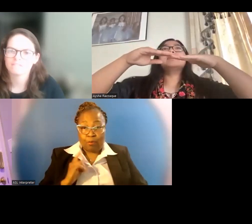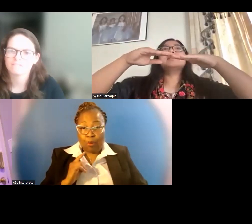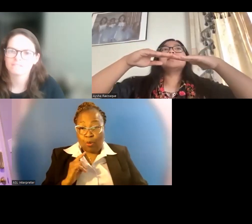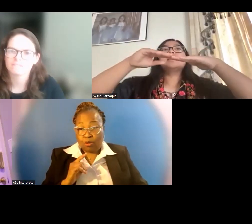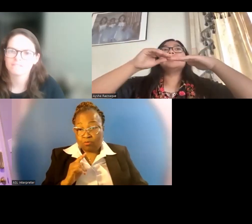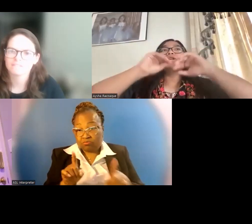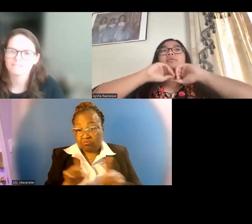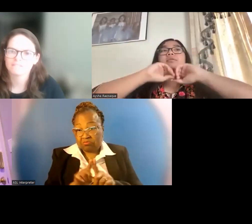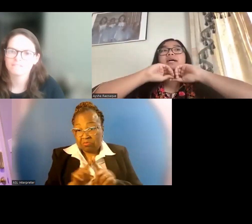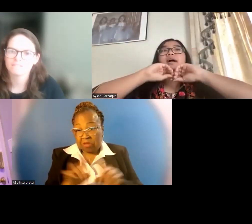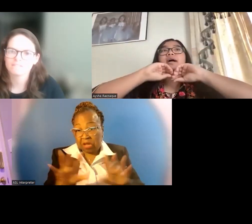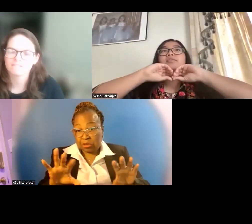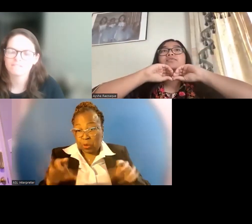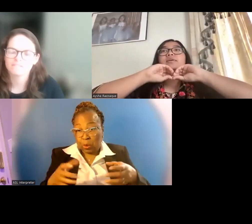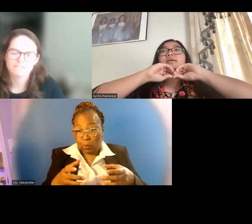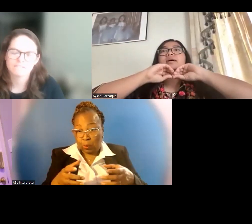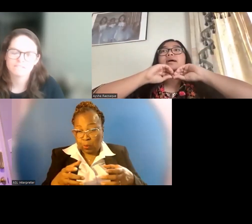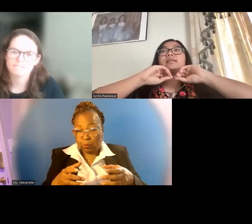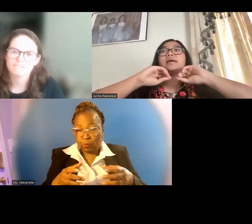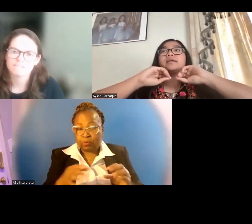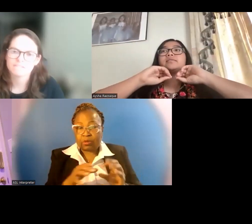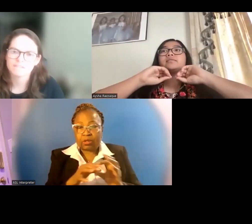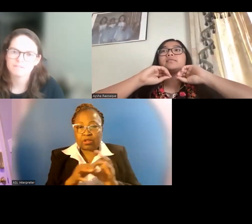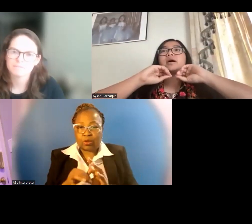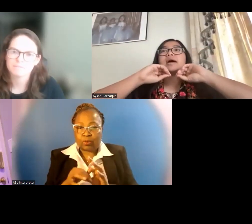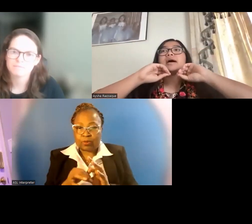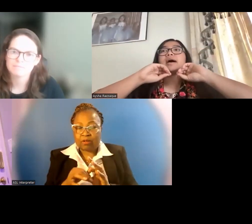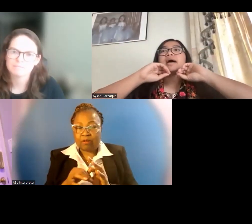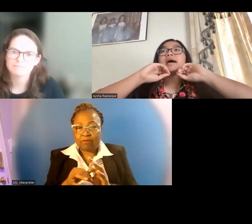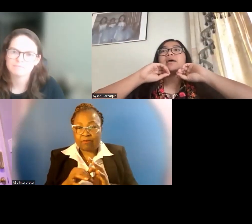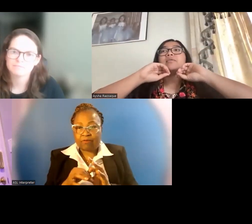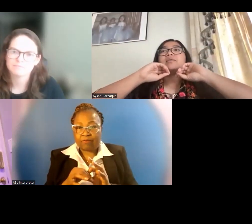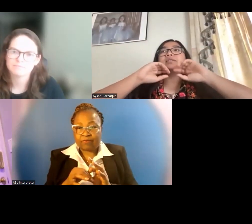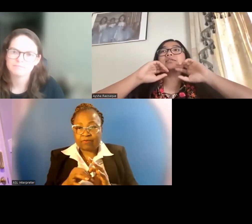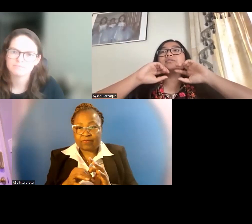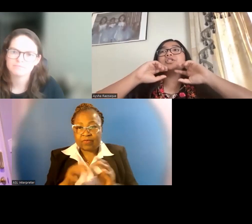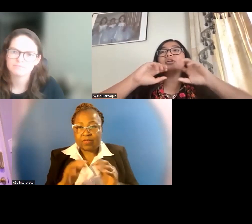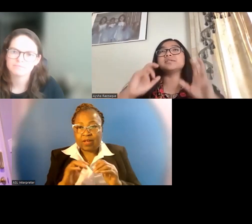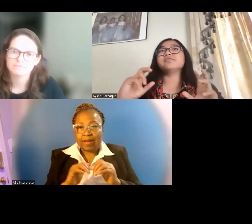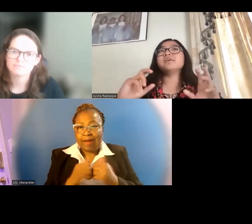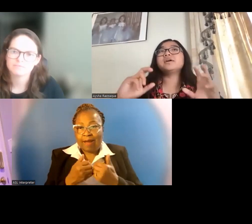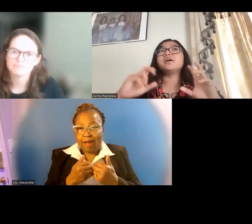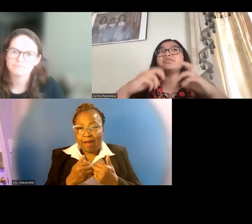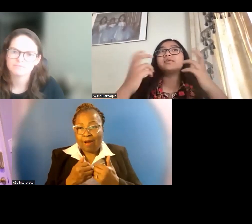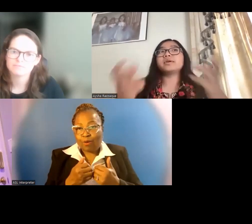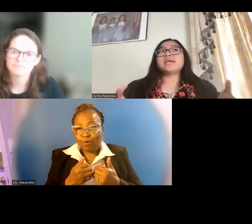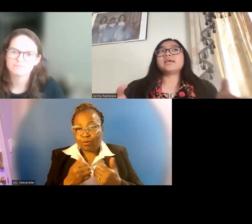in terms of like how in terms of authority